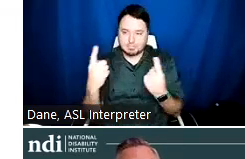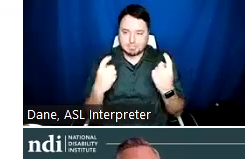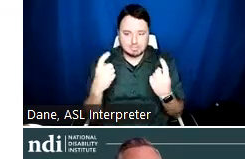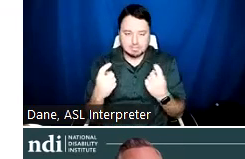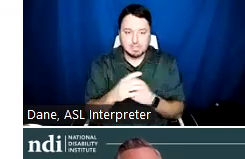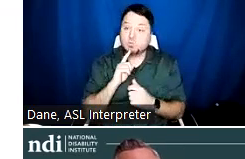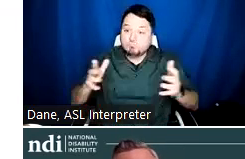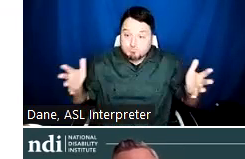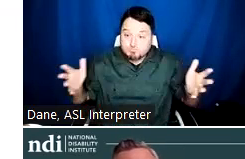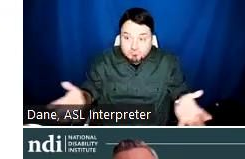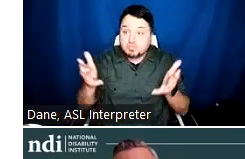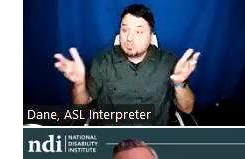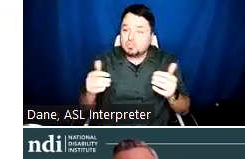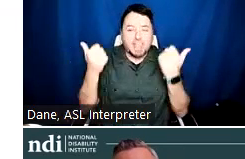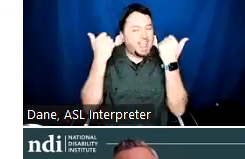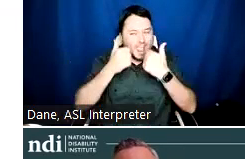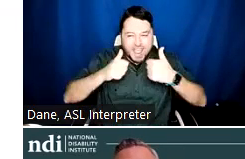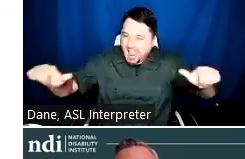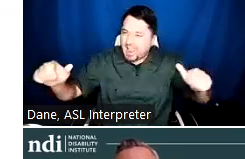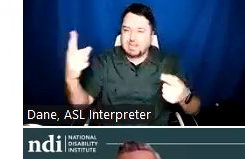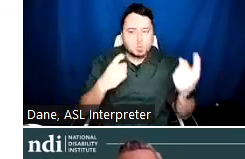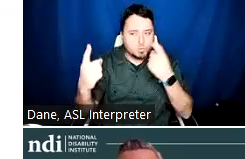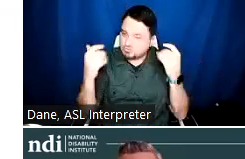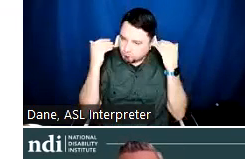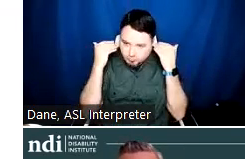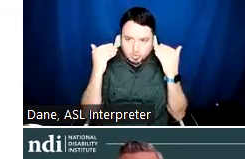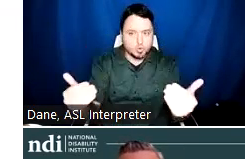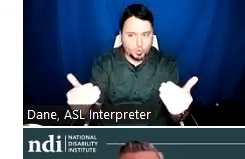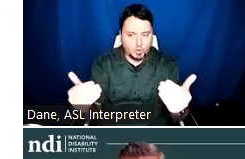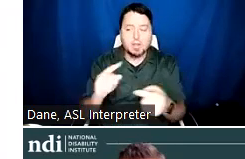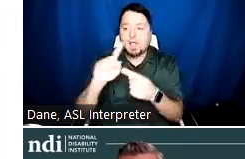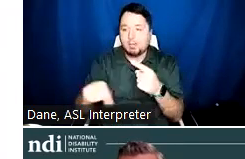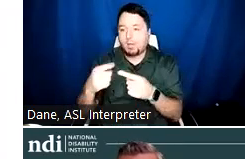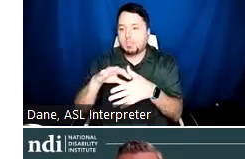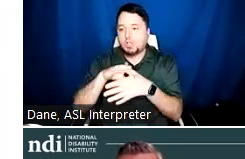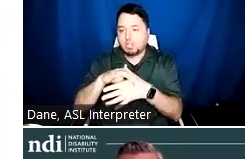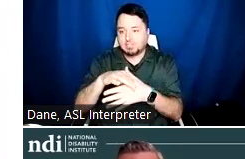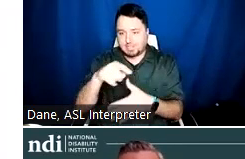encourage you to ask any questions that you might have about the content that we covered today.